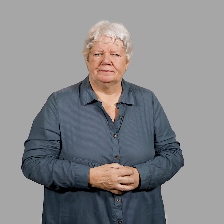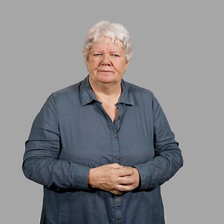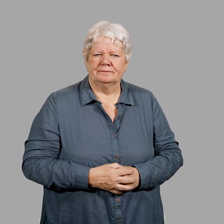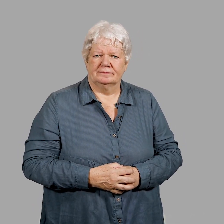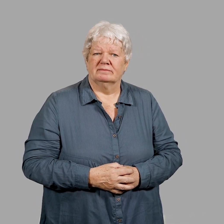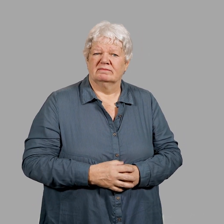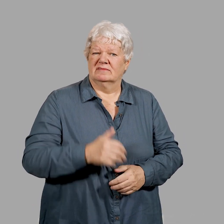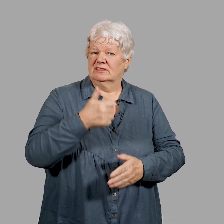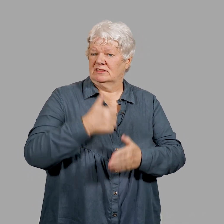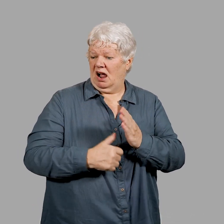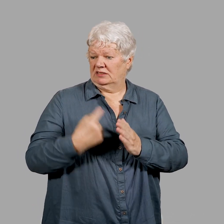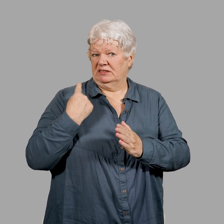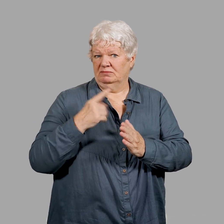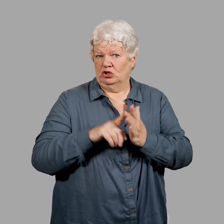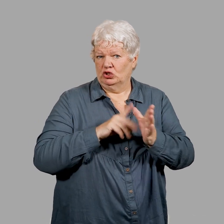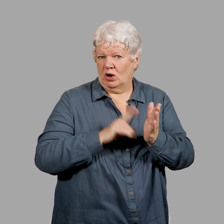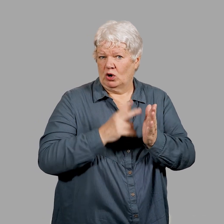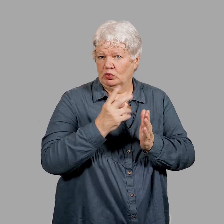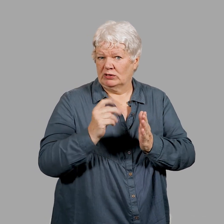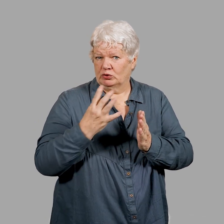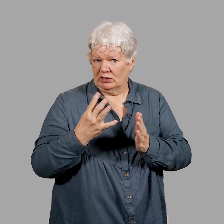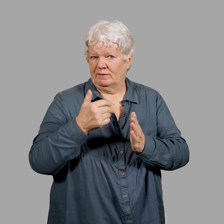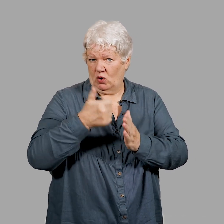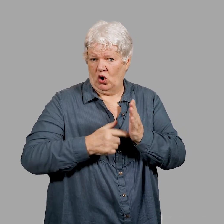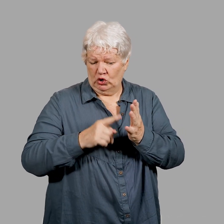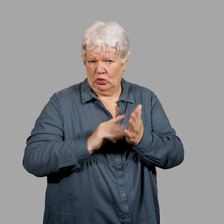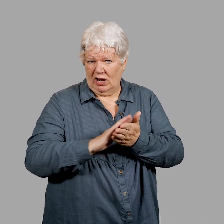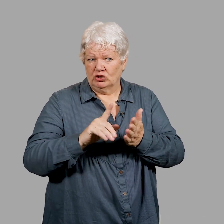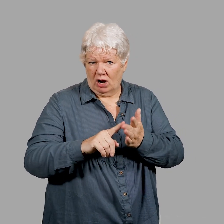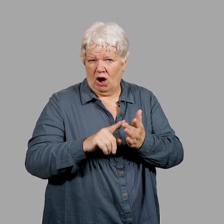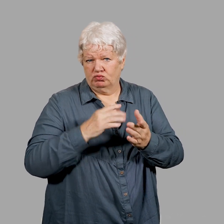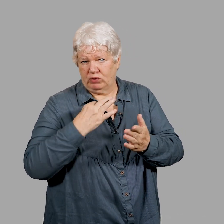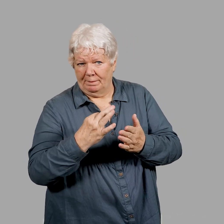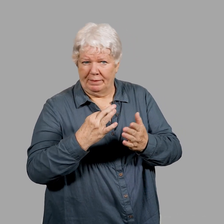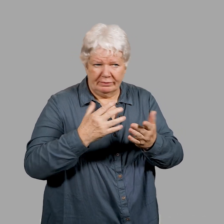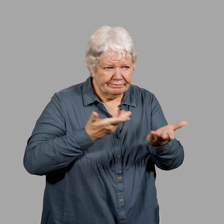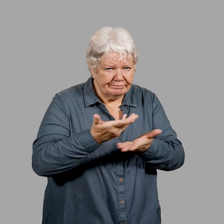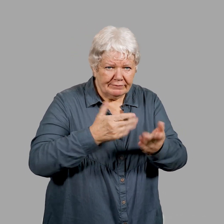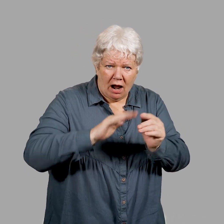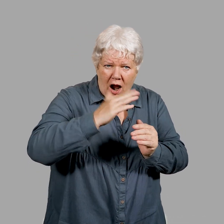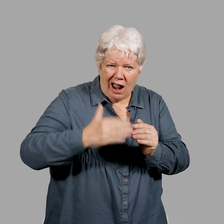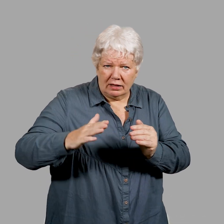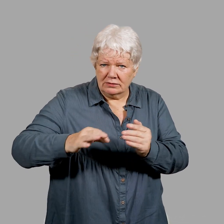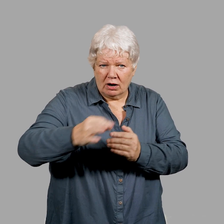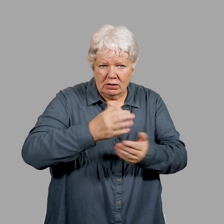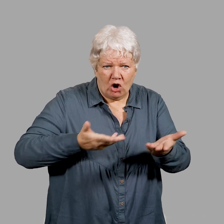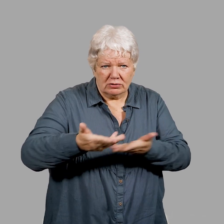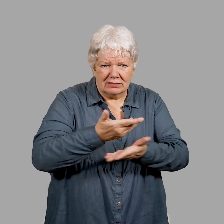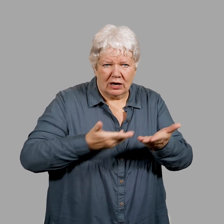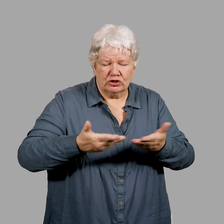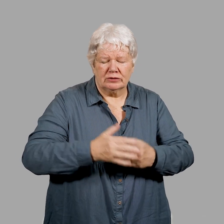Date: UHI representation started at Highland consultation in January 2024.